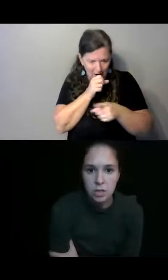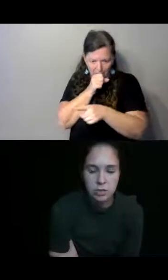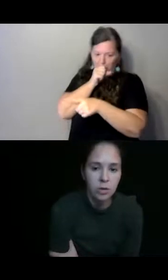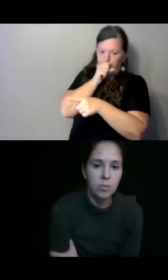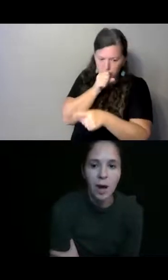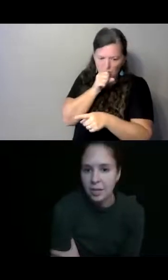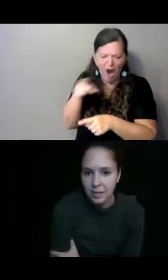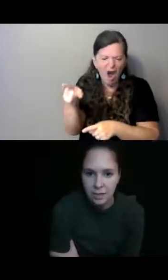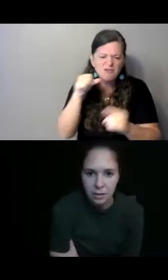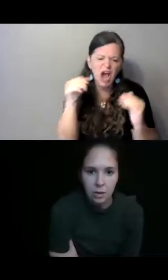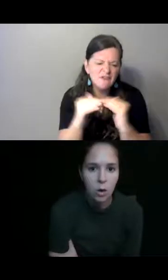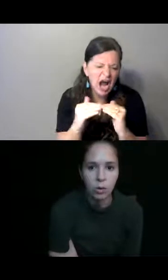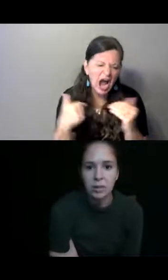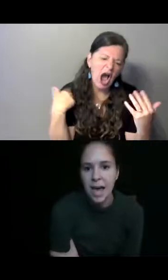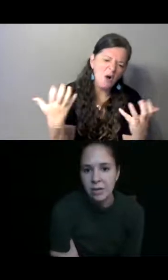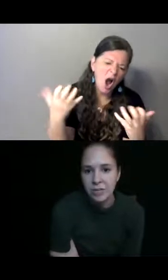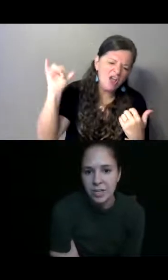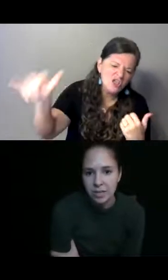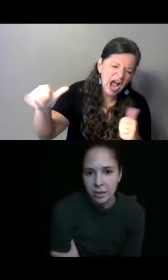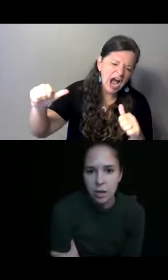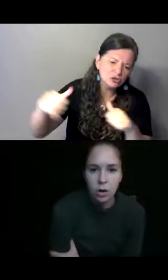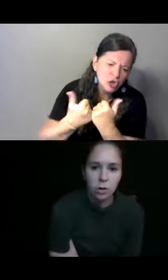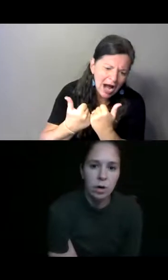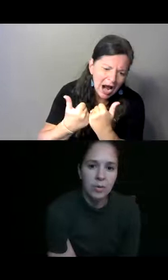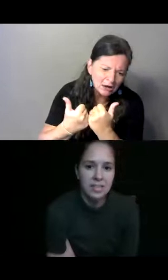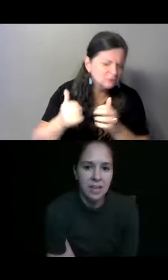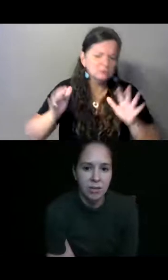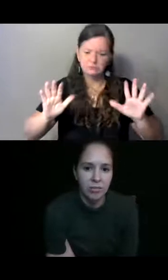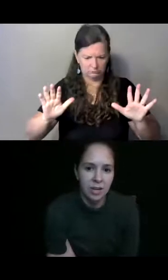There's no mocking or laughing or, Oh, that's not fair.